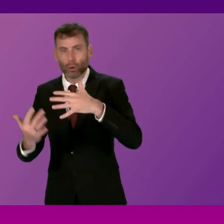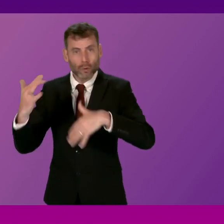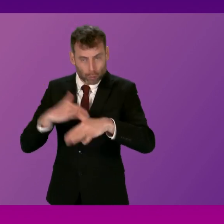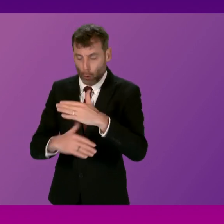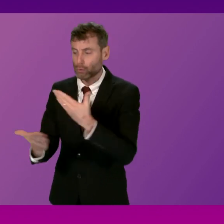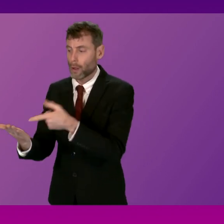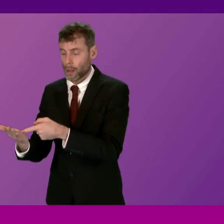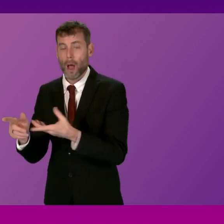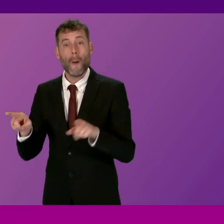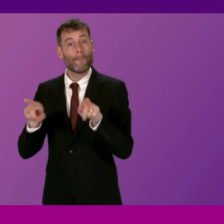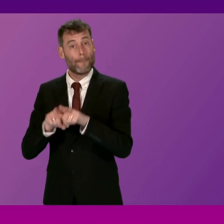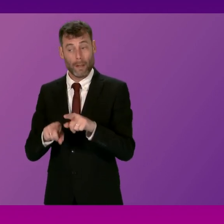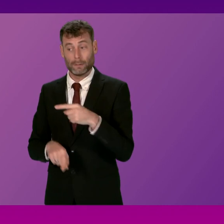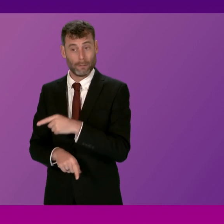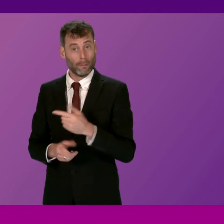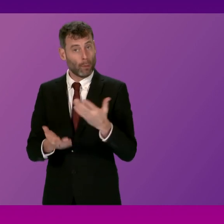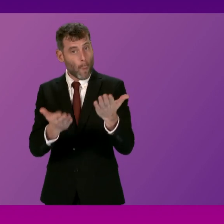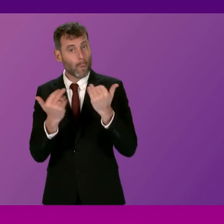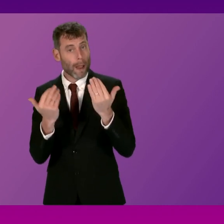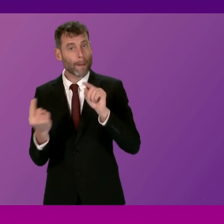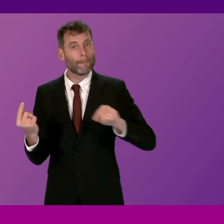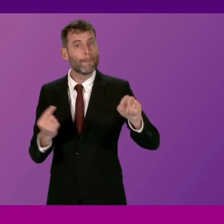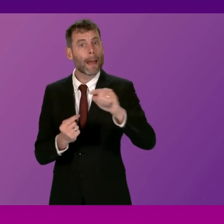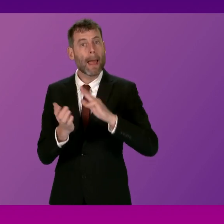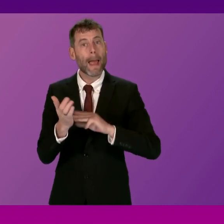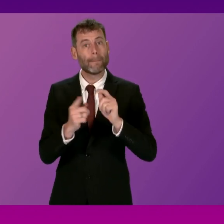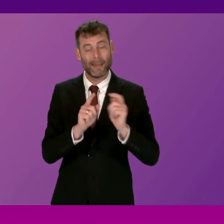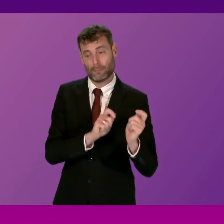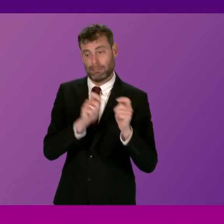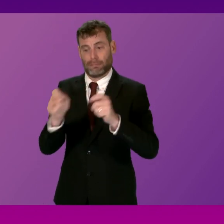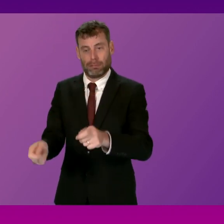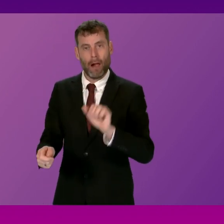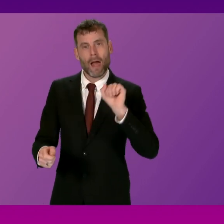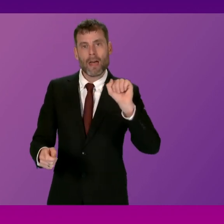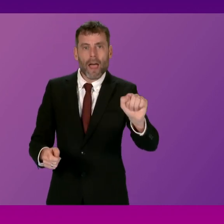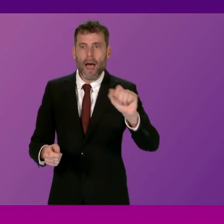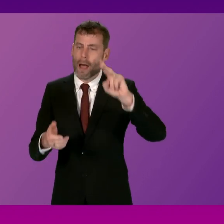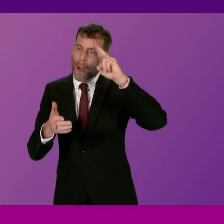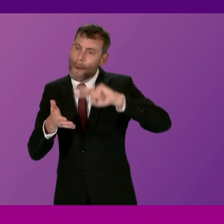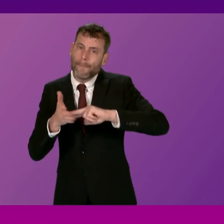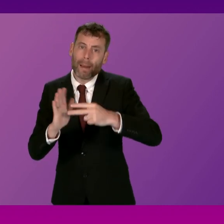I note, in particular, the work that Pam Duncan-Glancy and Jeremy Balfour have done on members’